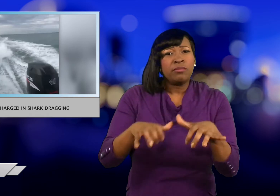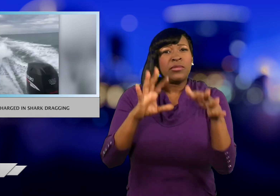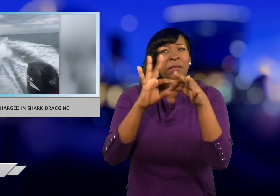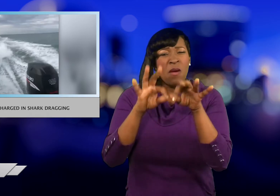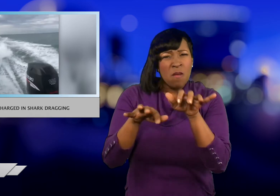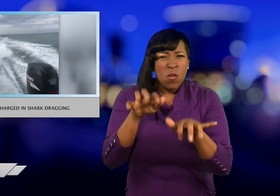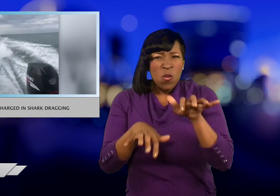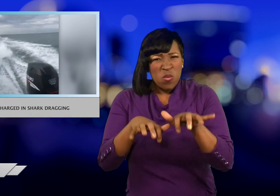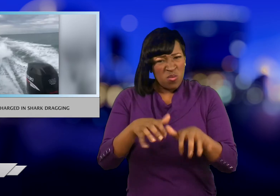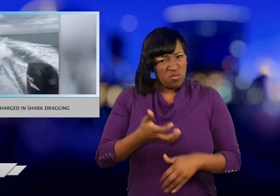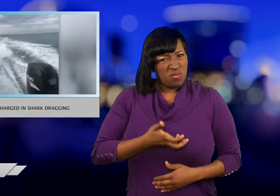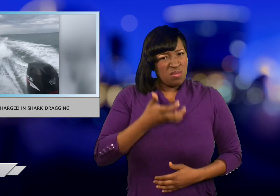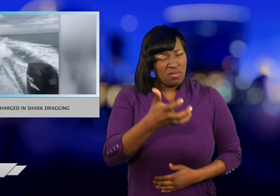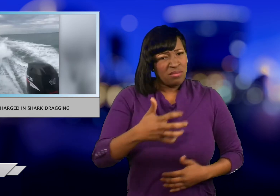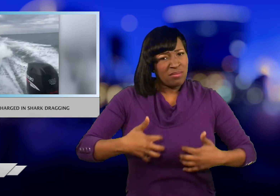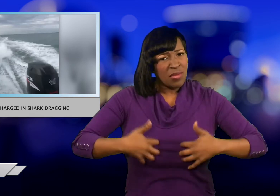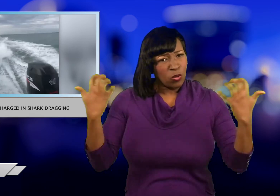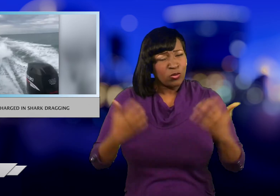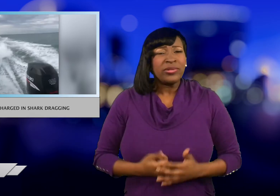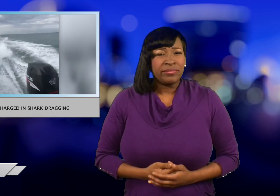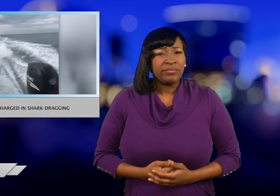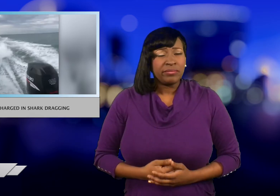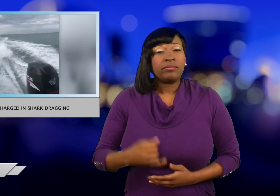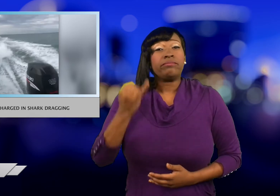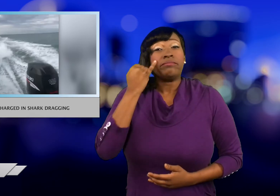social media as well as thousands of comments, many of them expressing outrage.